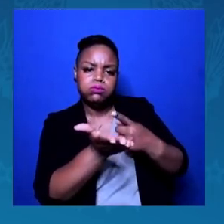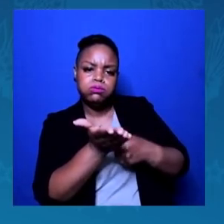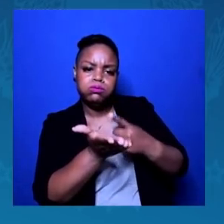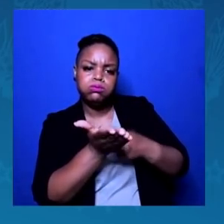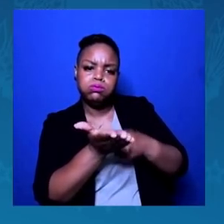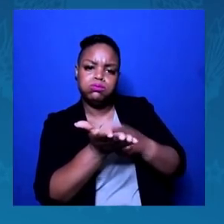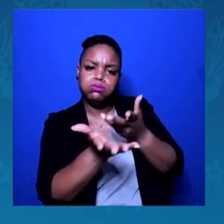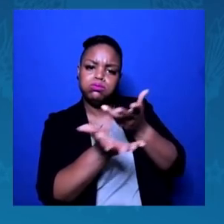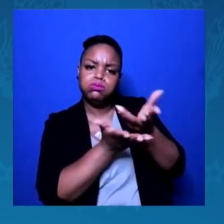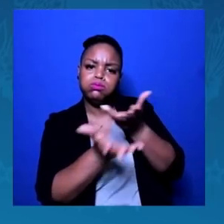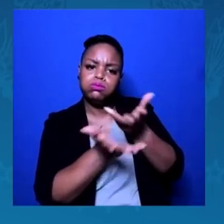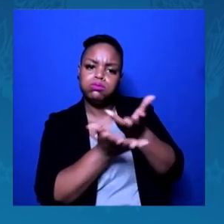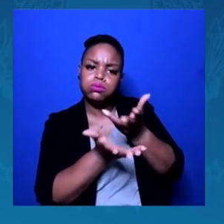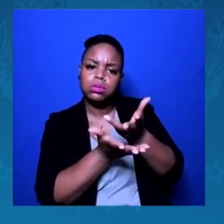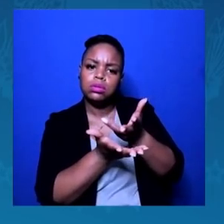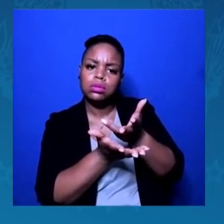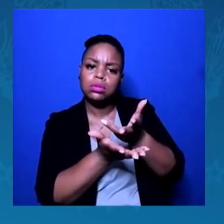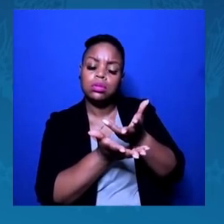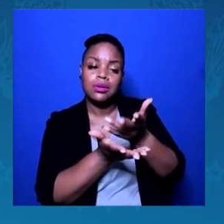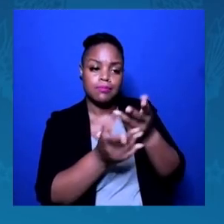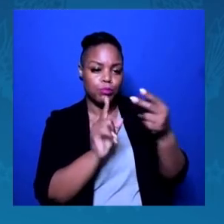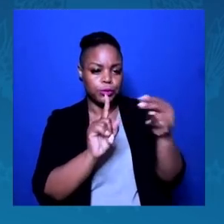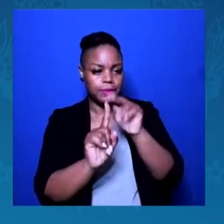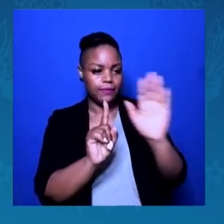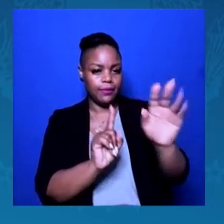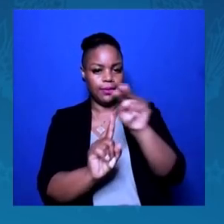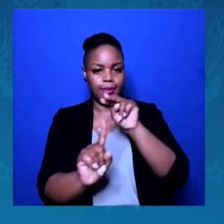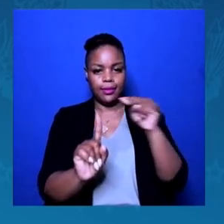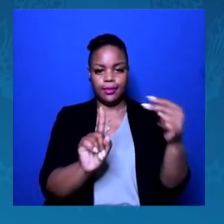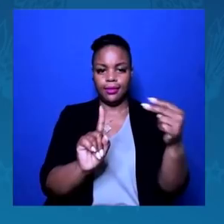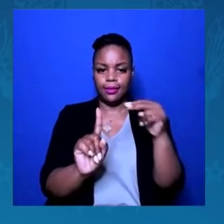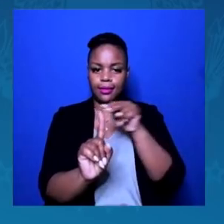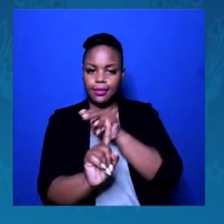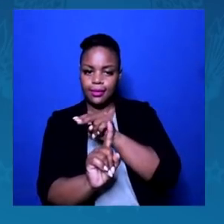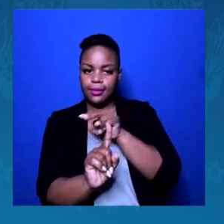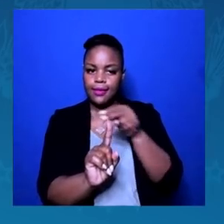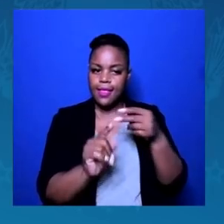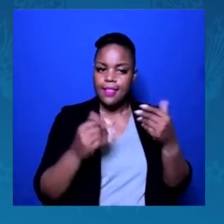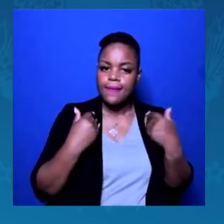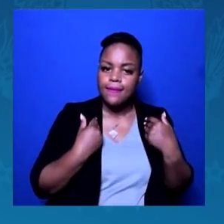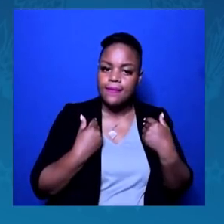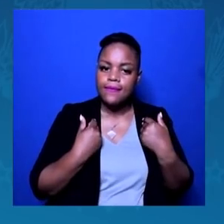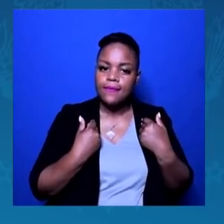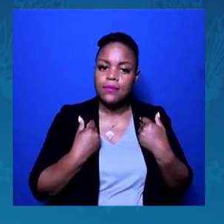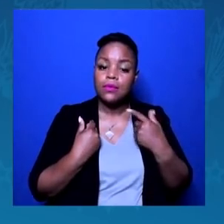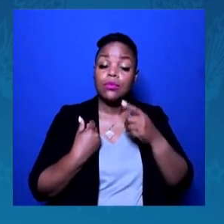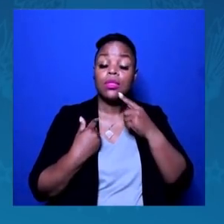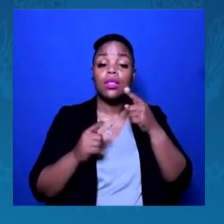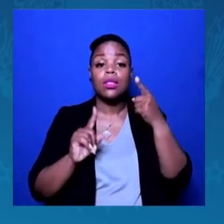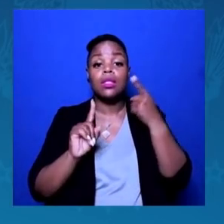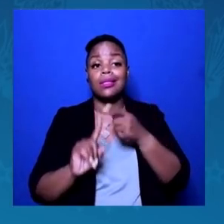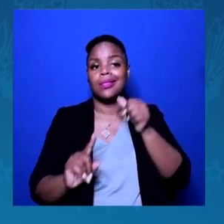and particularly yesterday with Vietnamese officials, where we talked, for example, about the issue of COVID